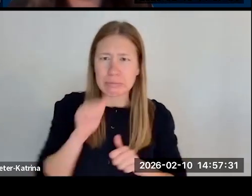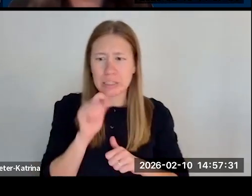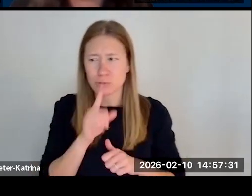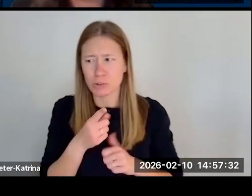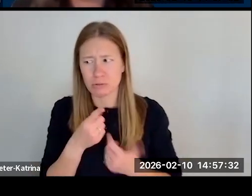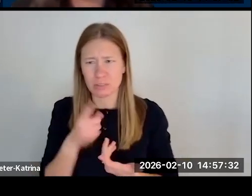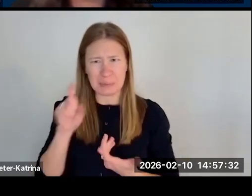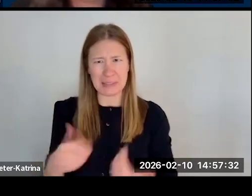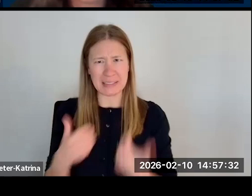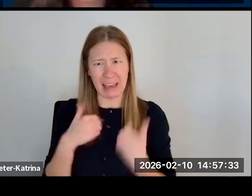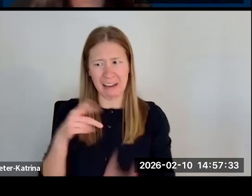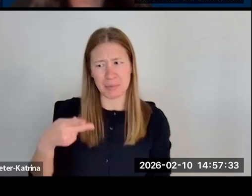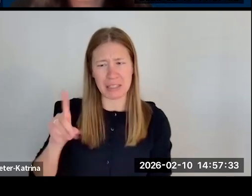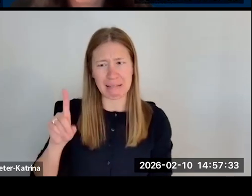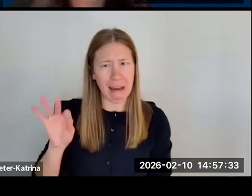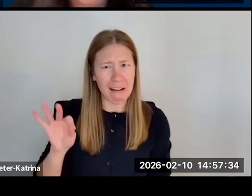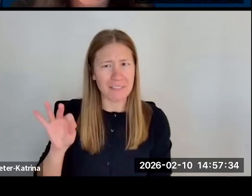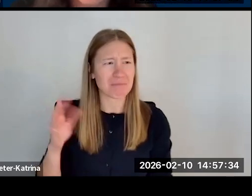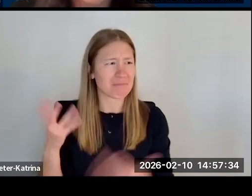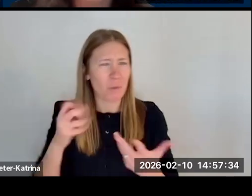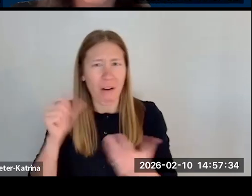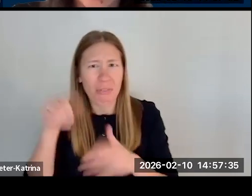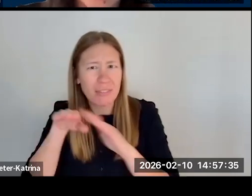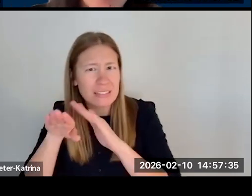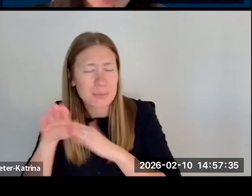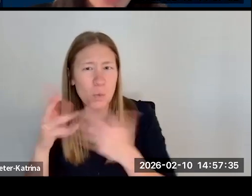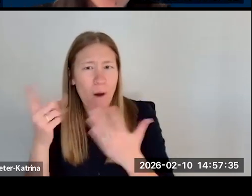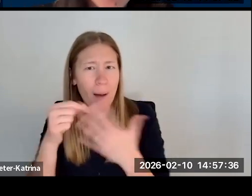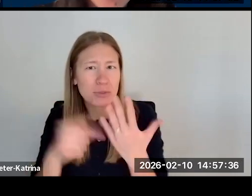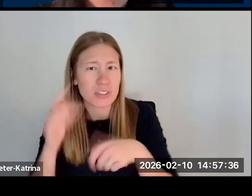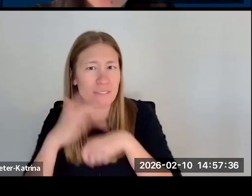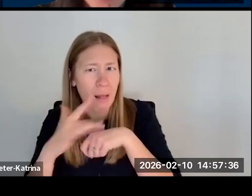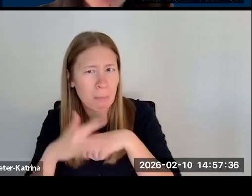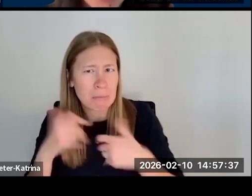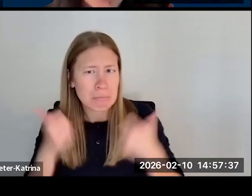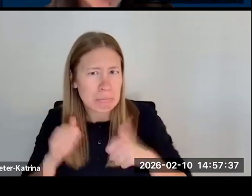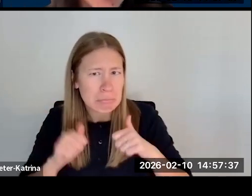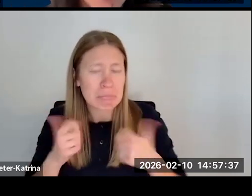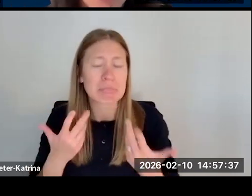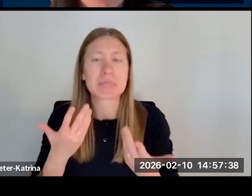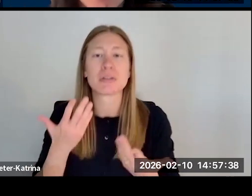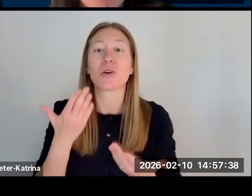or what other accessible options you have, check out our PDF Decision Tree.